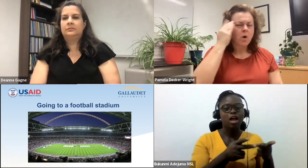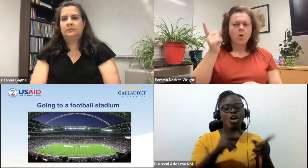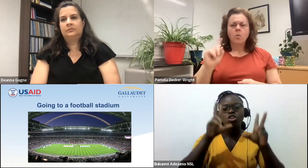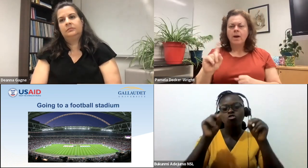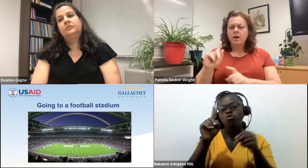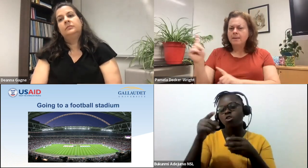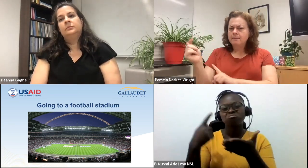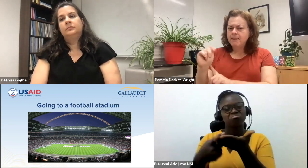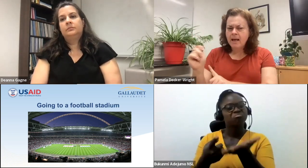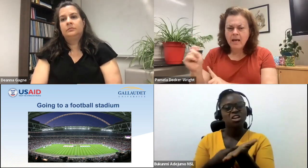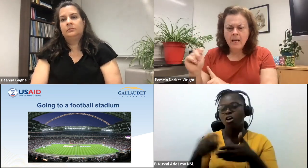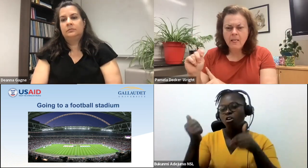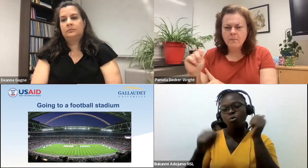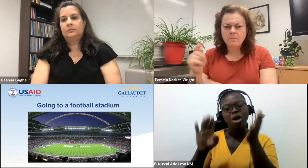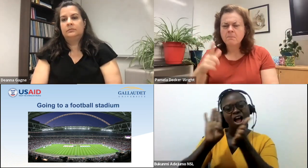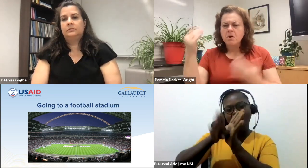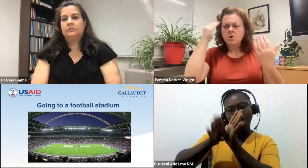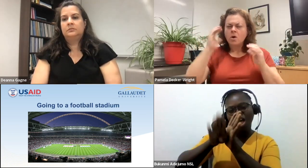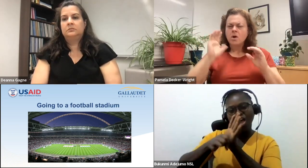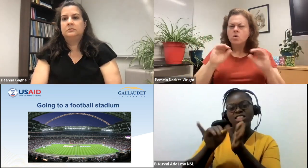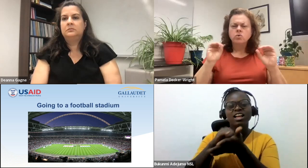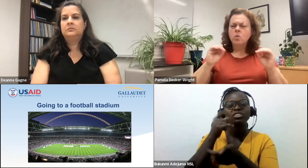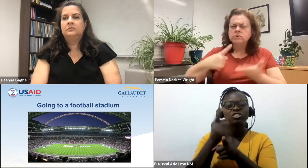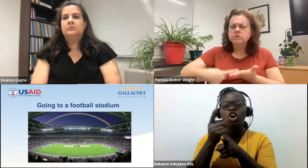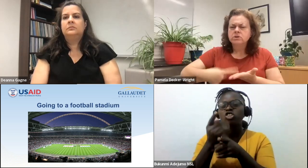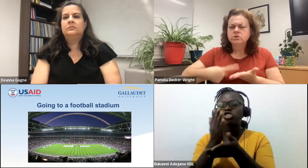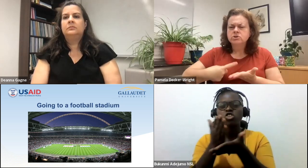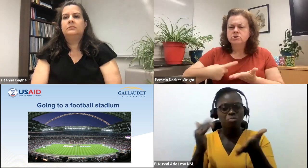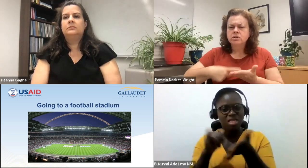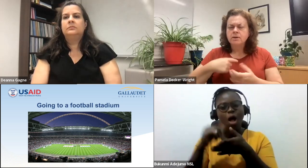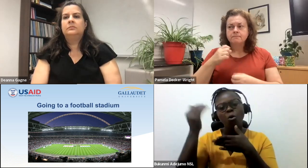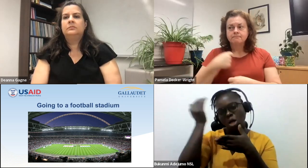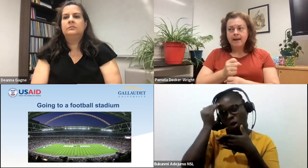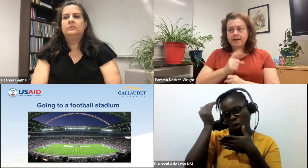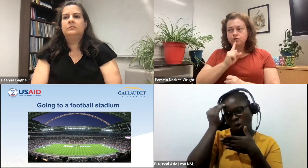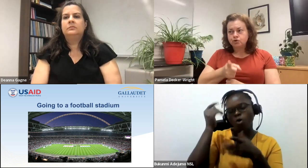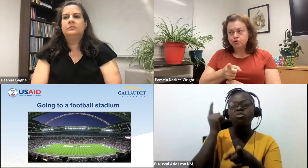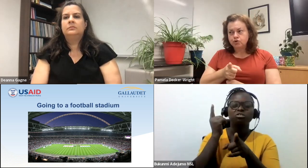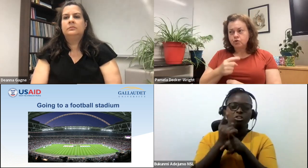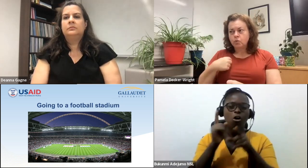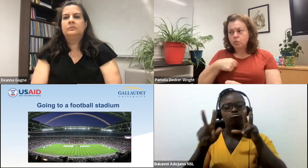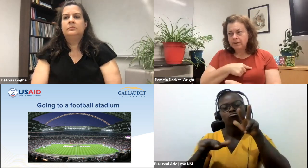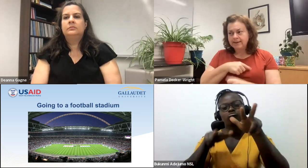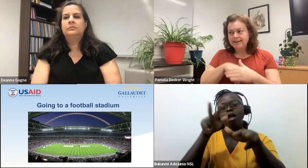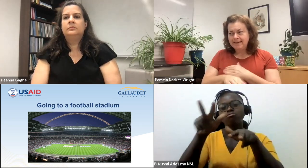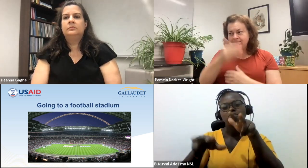We don't discuss where we get the food, maybe even where the restroom is. We know this, so it doesn't require any language and discussion.